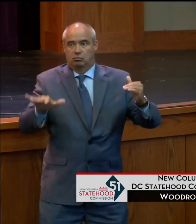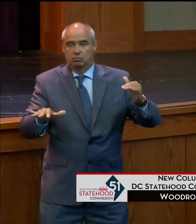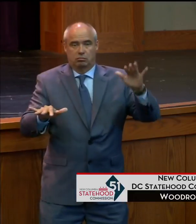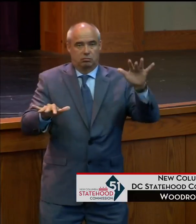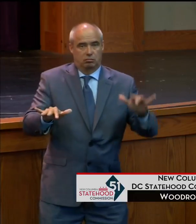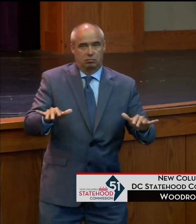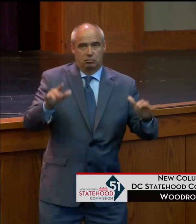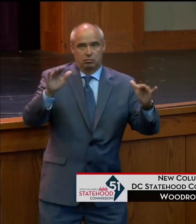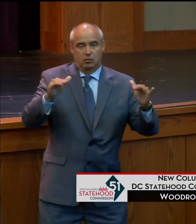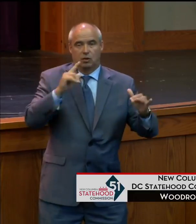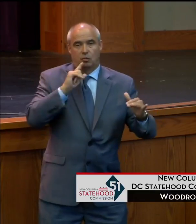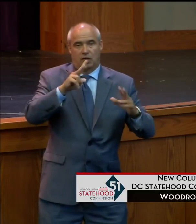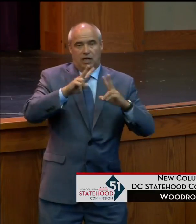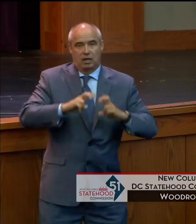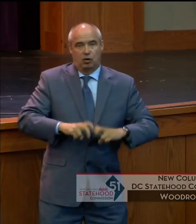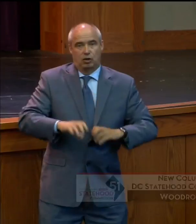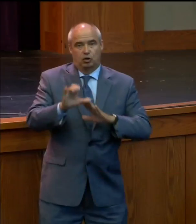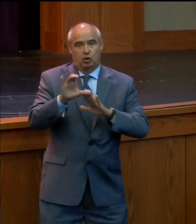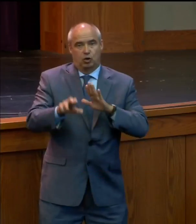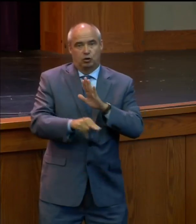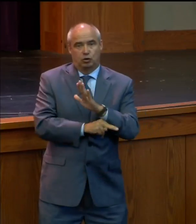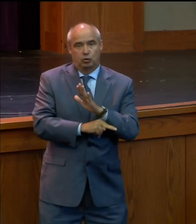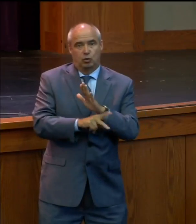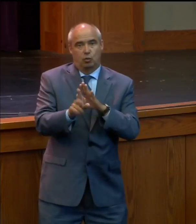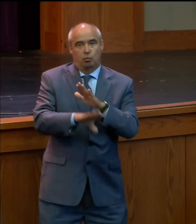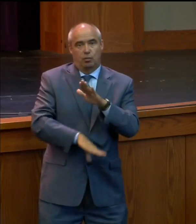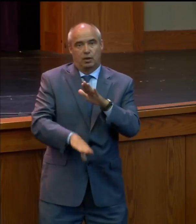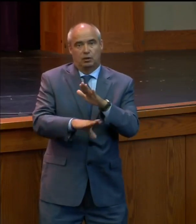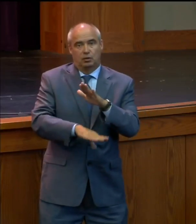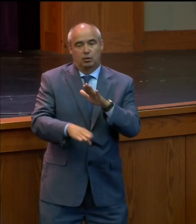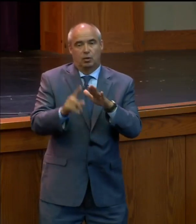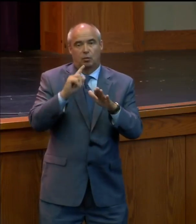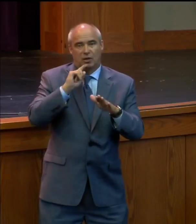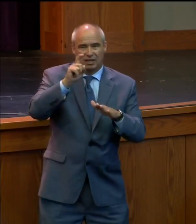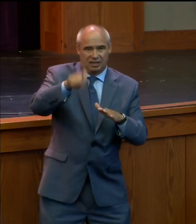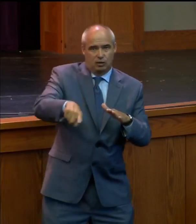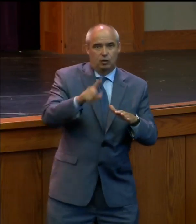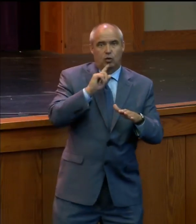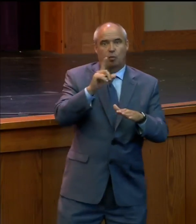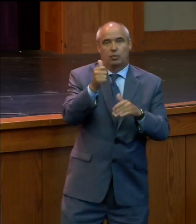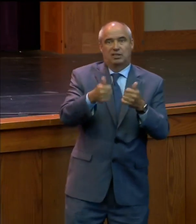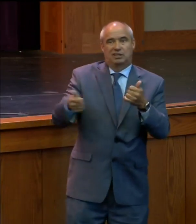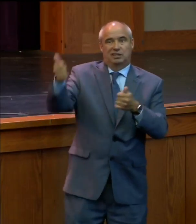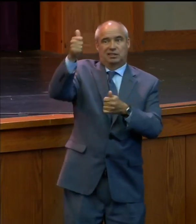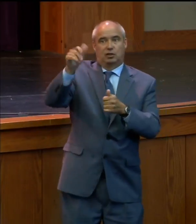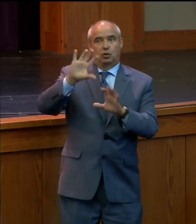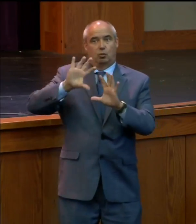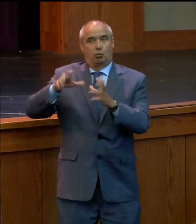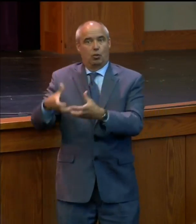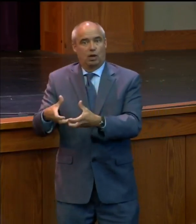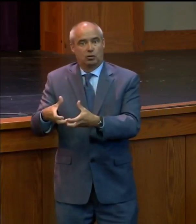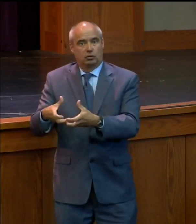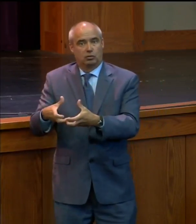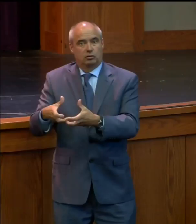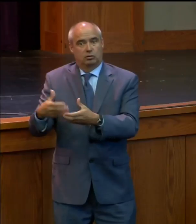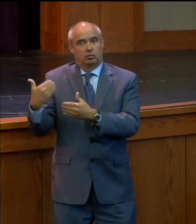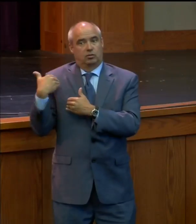THERE ARE BASIC PRINCIPLES AT PLAY BUT ONE OF THE MAIN ONES IS THE NEED TO HOLD OUR EXECUTIVE BRANCH ACCOUNTABLE TO THE CITIZENS.